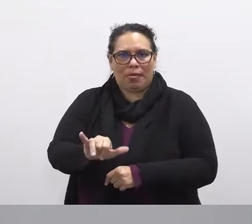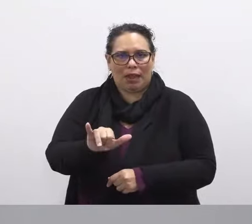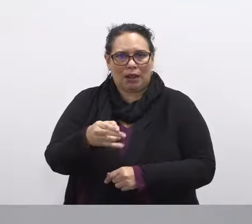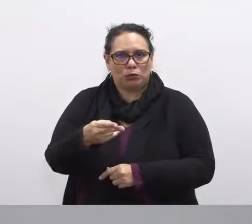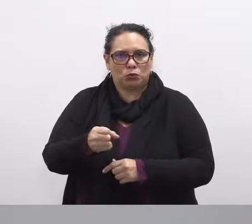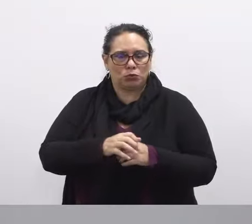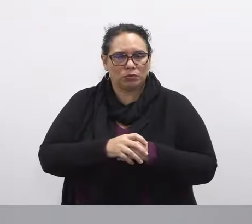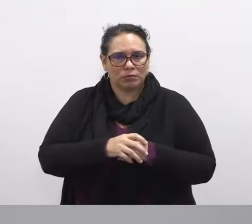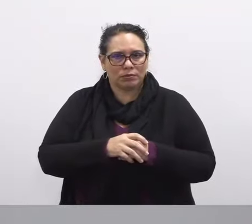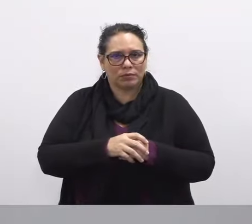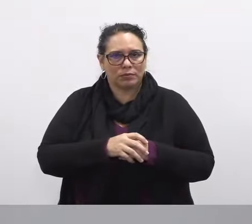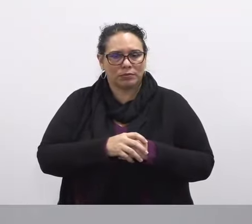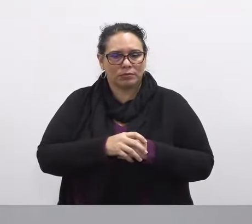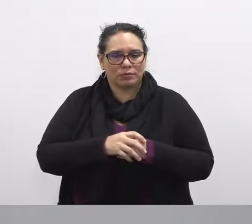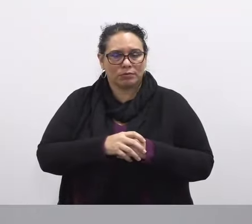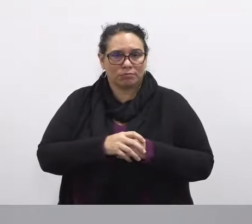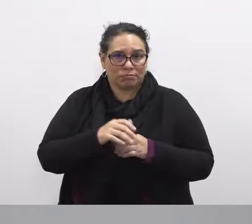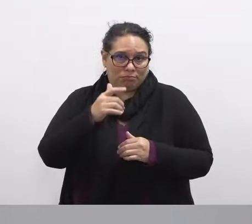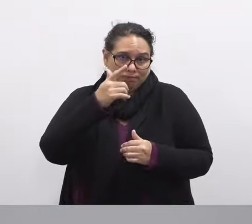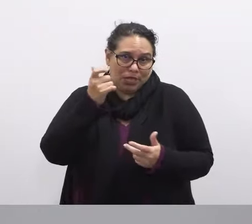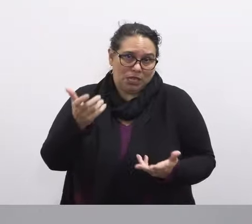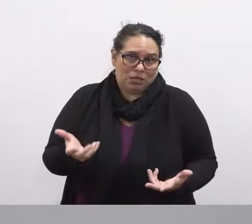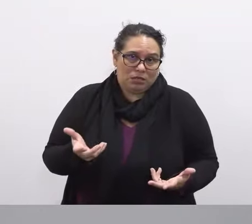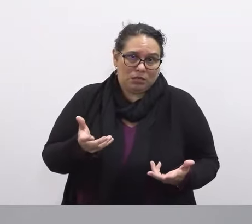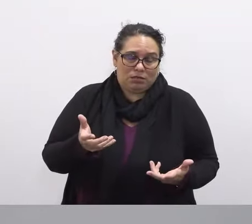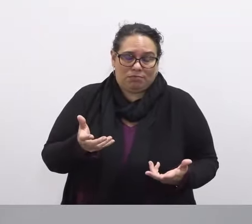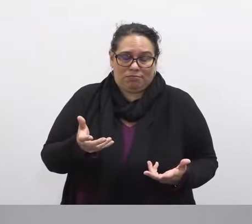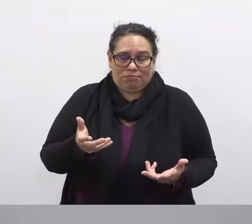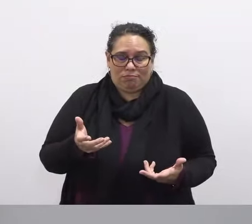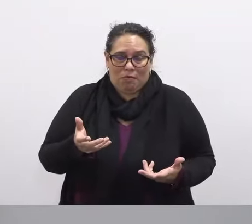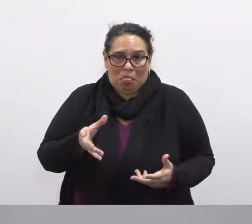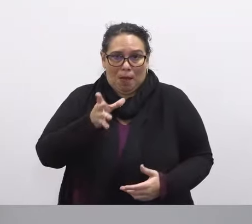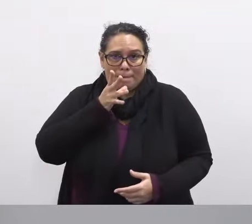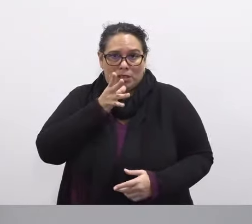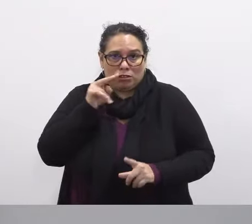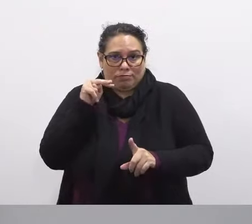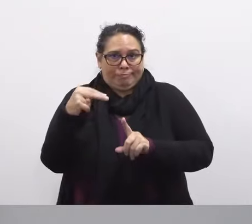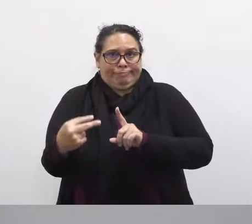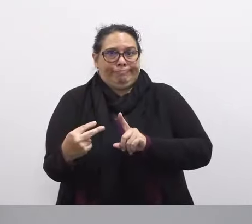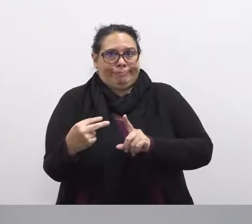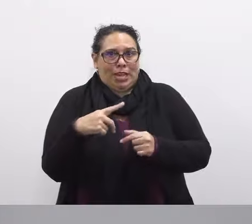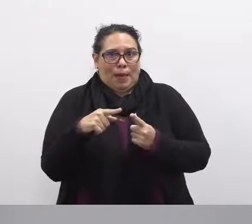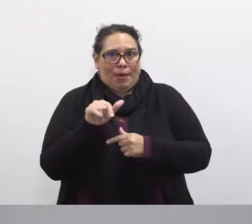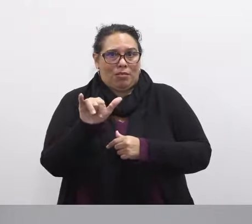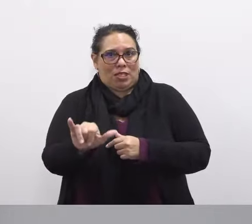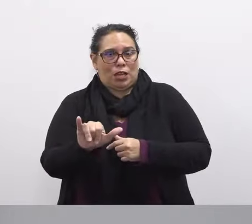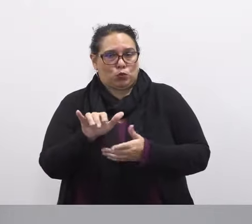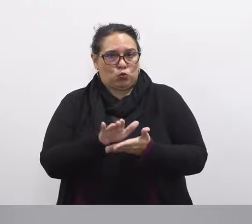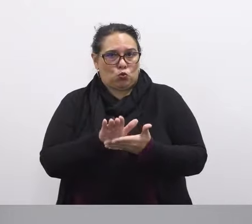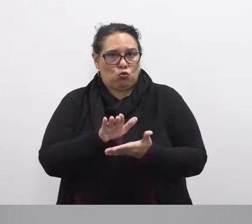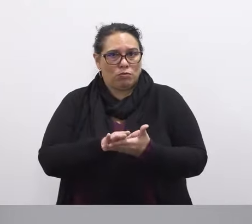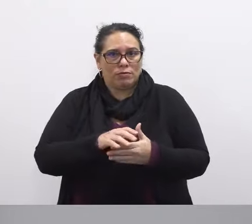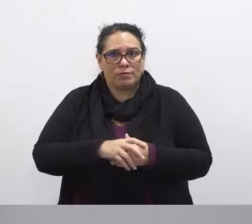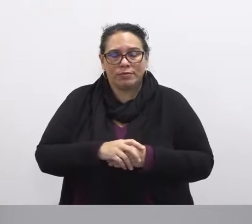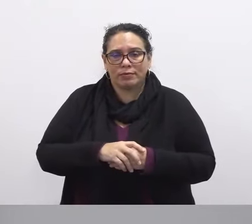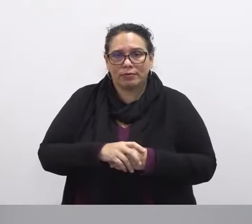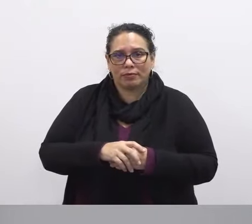because of what the mother thought about the school. And just in her time there,